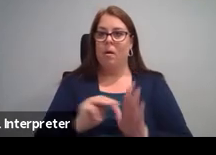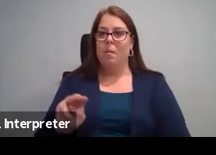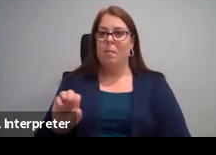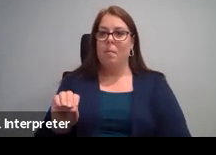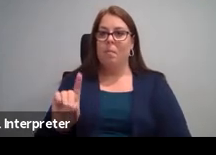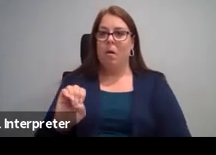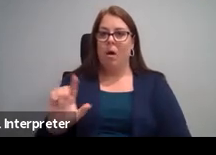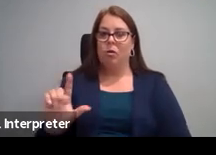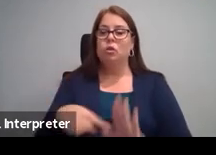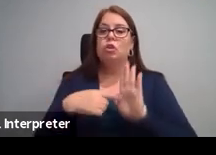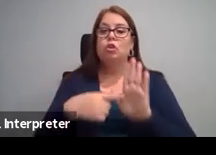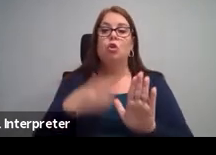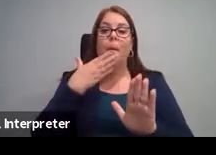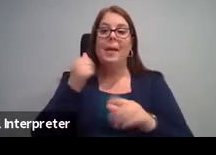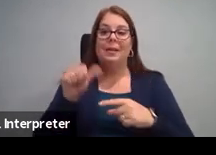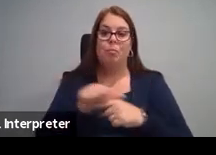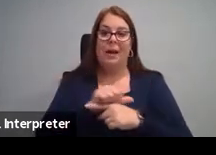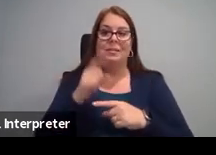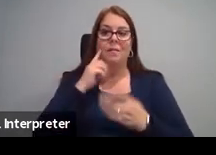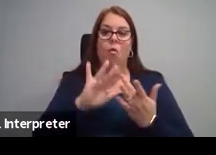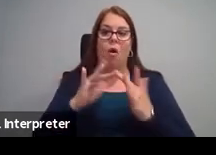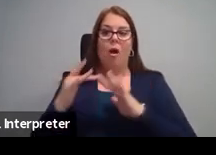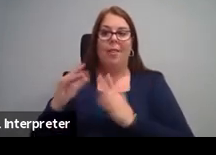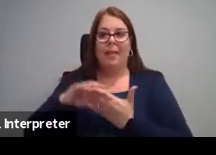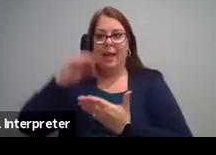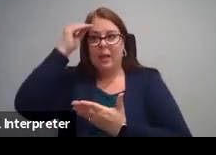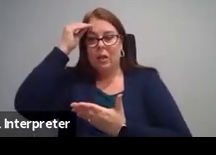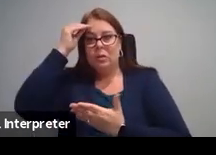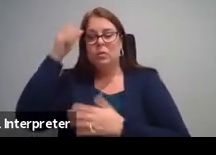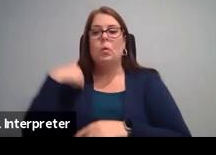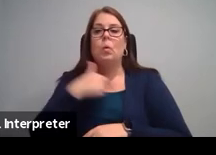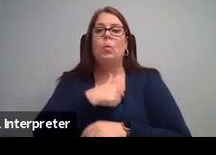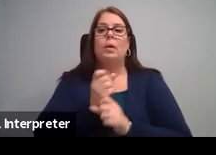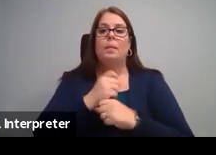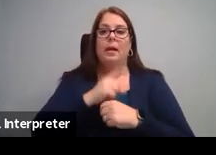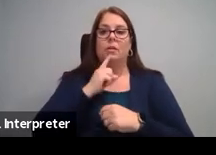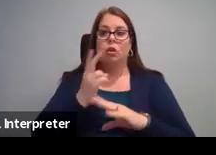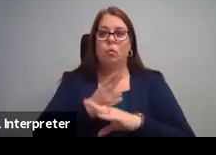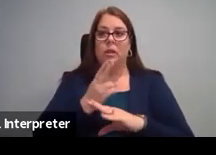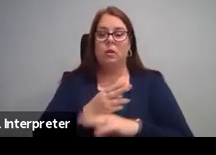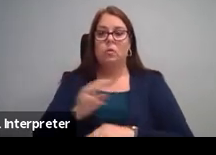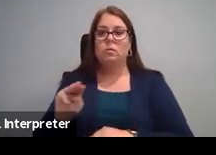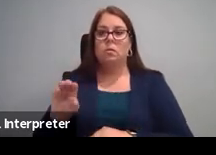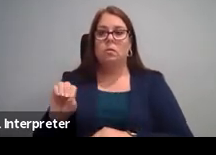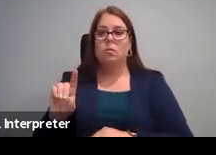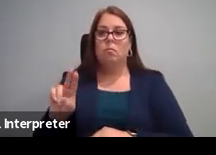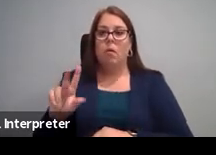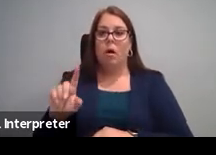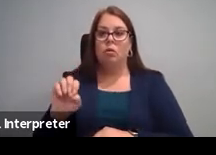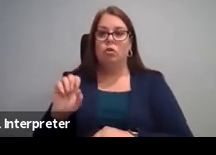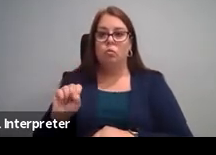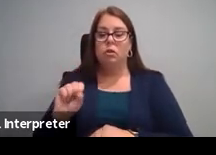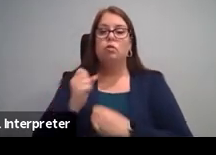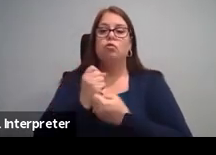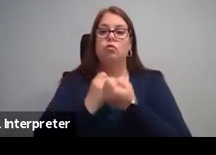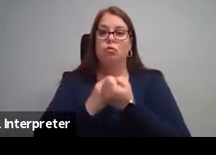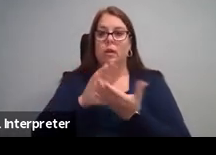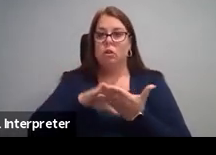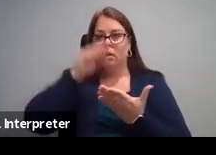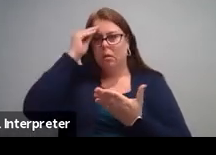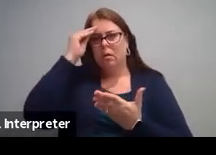Cathy Reznicek: We focused on making sure that we were using mod tools to structure the learning. And if you're familiar with Canvas. That makes sense.